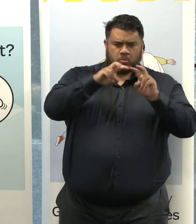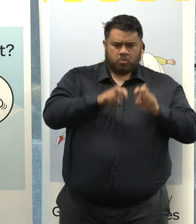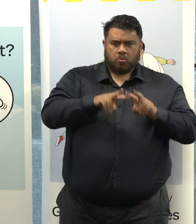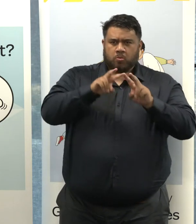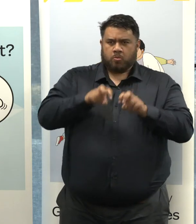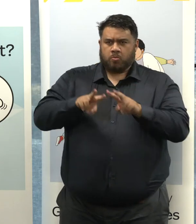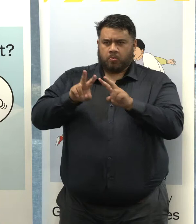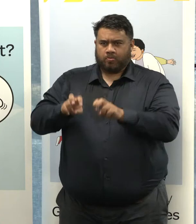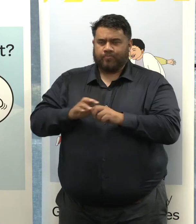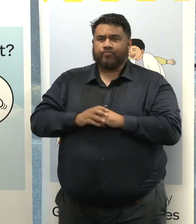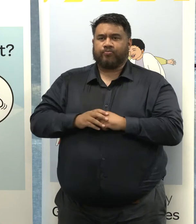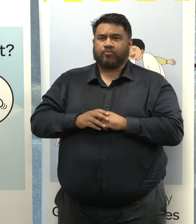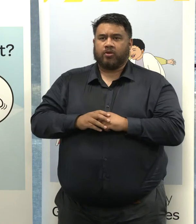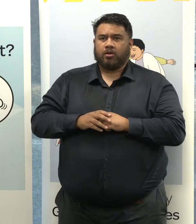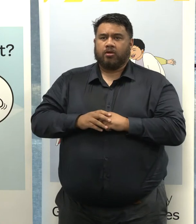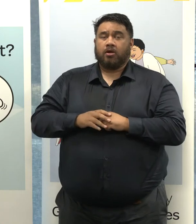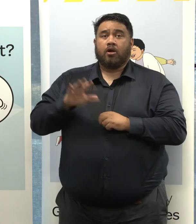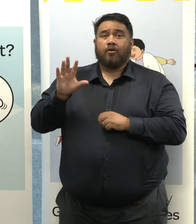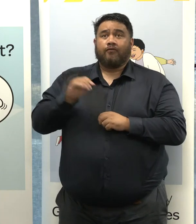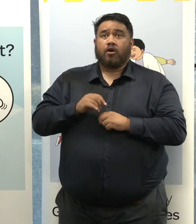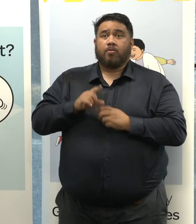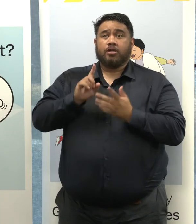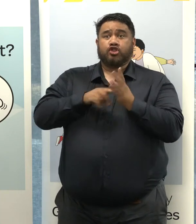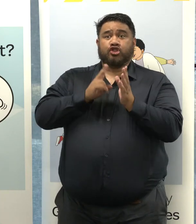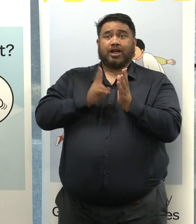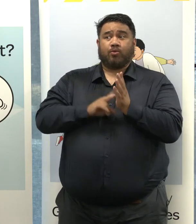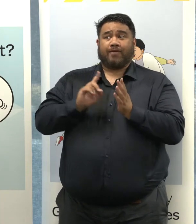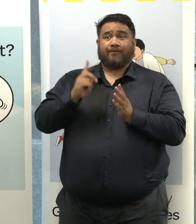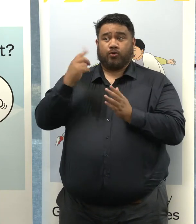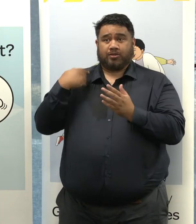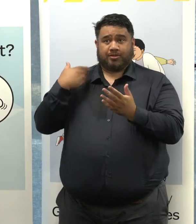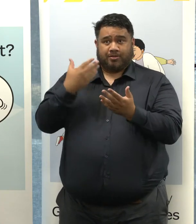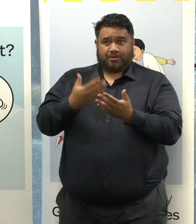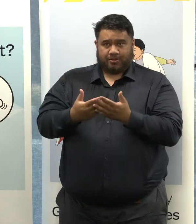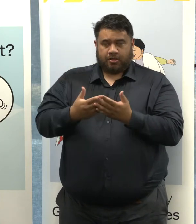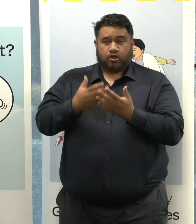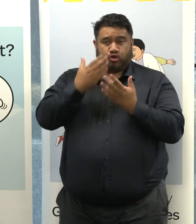tomorrow and will go into that